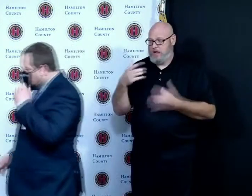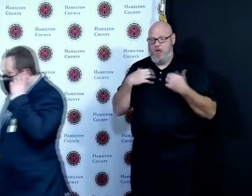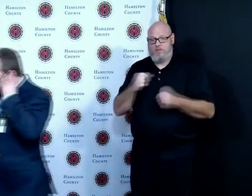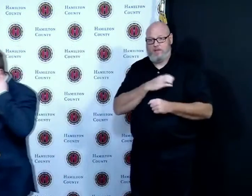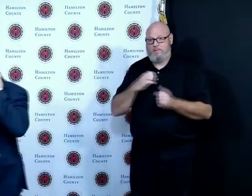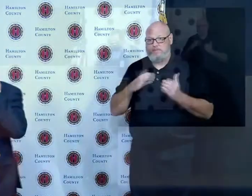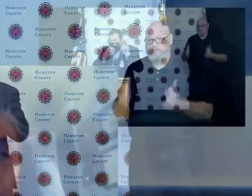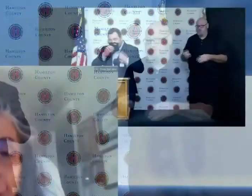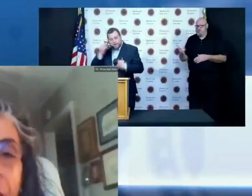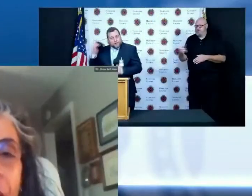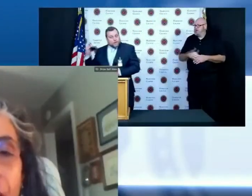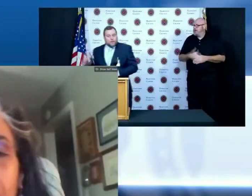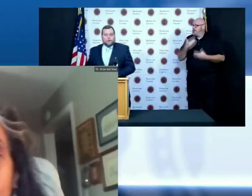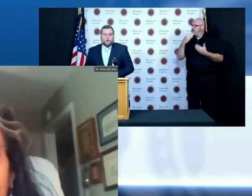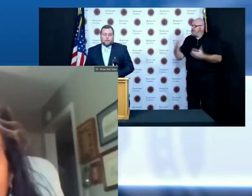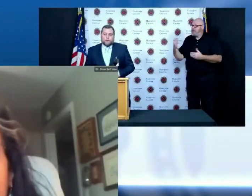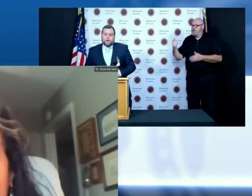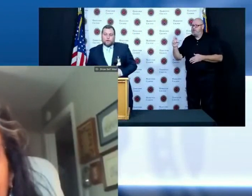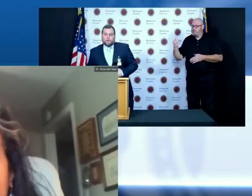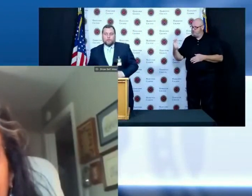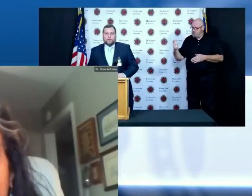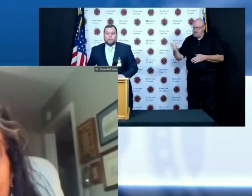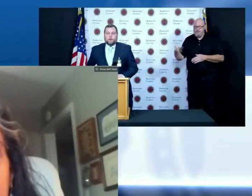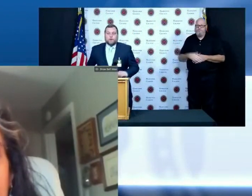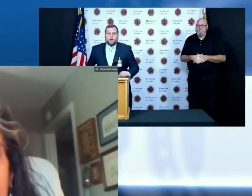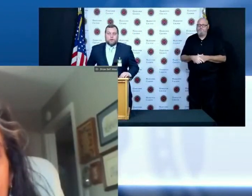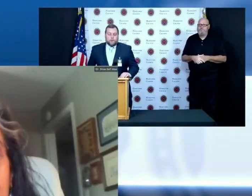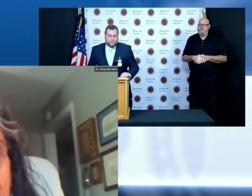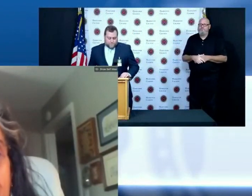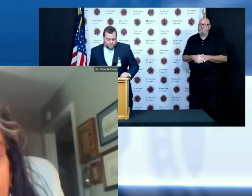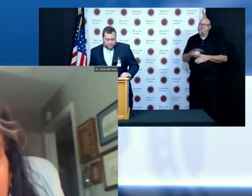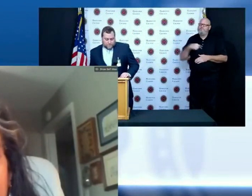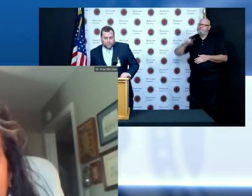all right thank you and I have one question neither for you or for Denise whoever wanted to